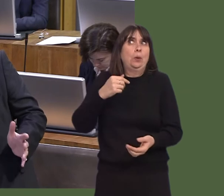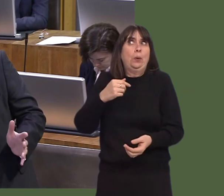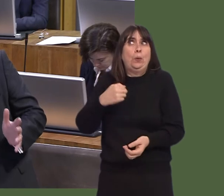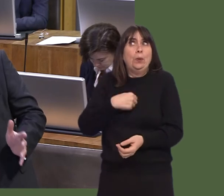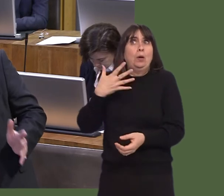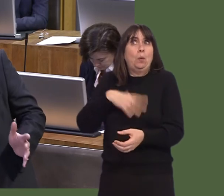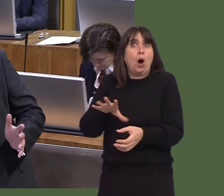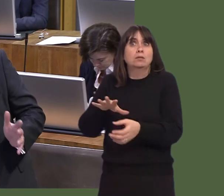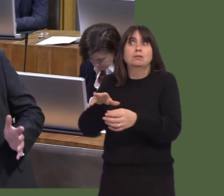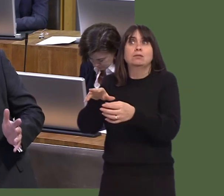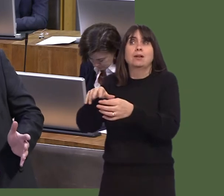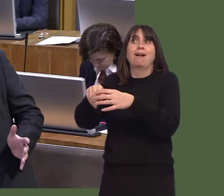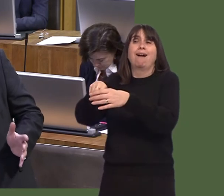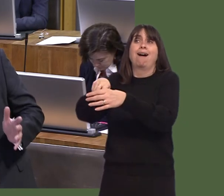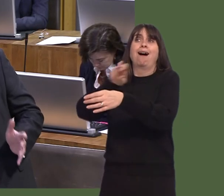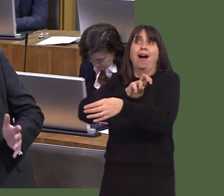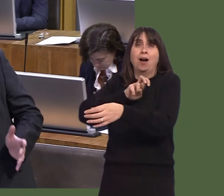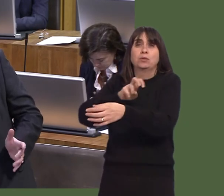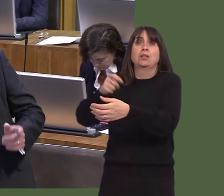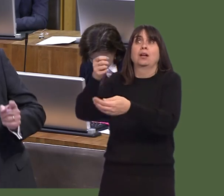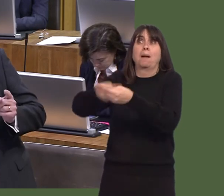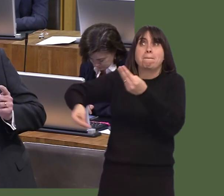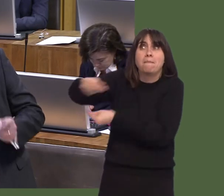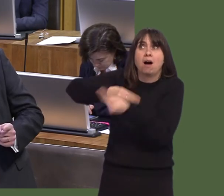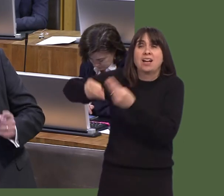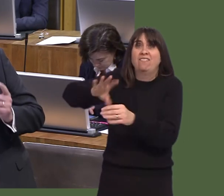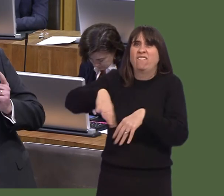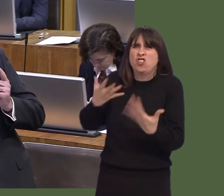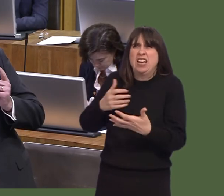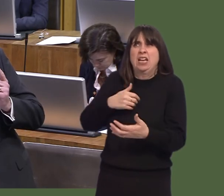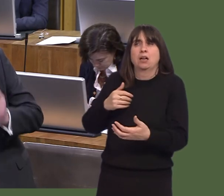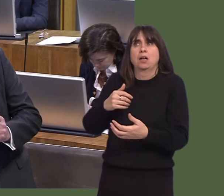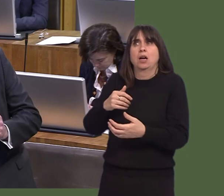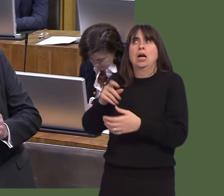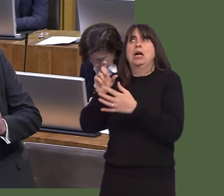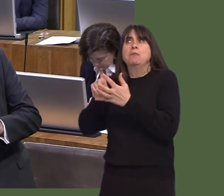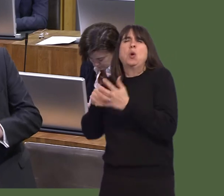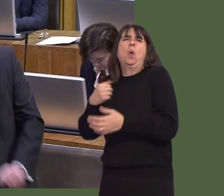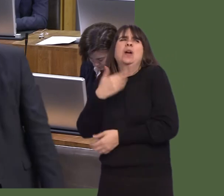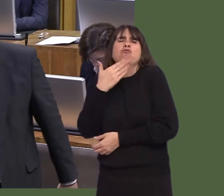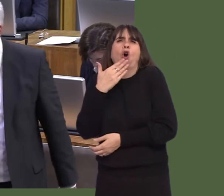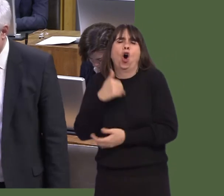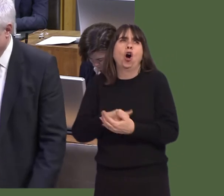of order. Leanne Wood. Leanne Wood AM: Diolch, Llywydd. First Minister, you stated last September that you wanted to see a justice systemóand